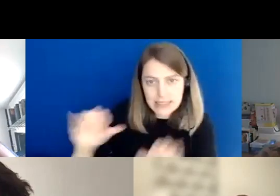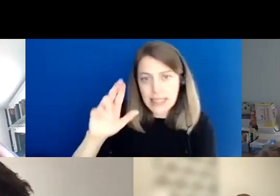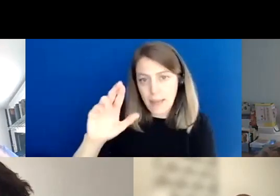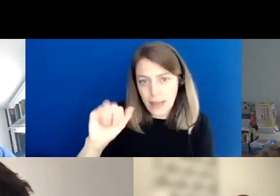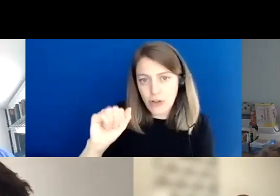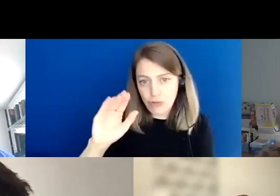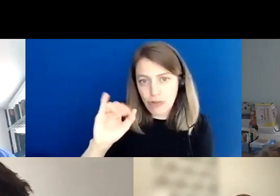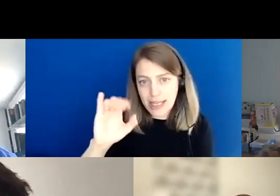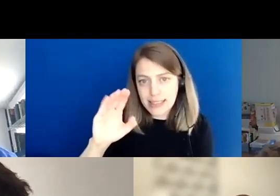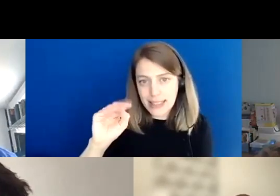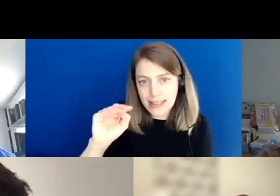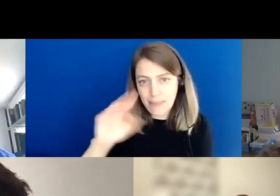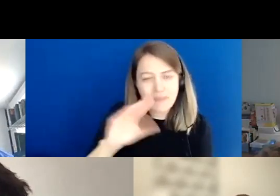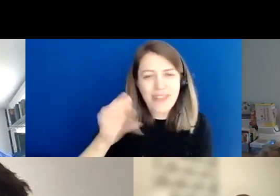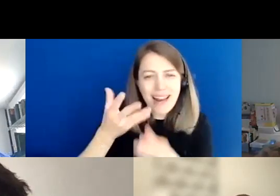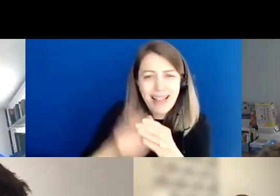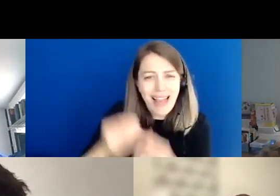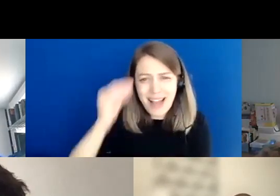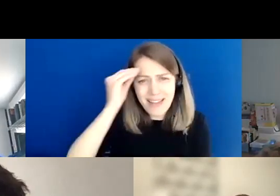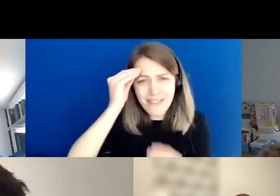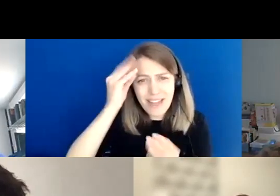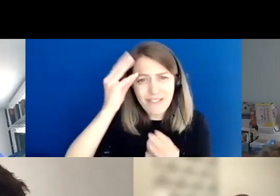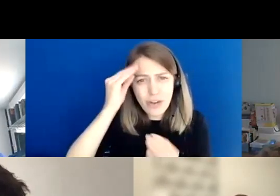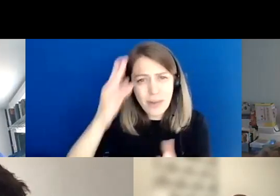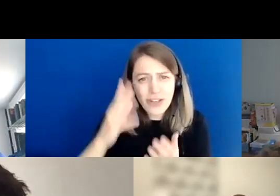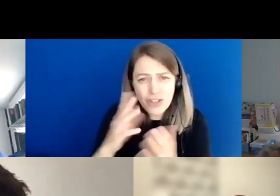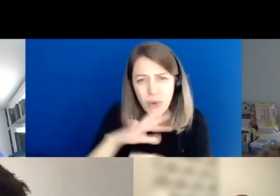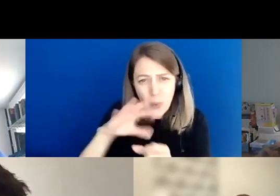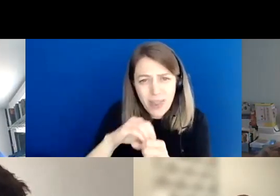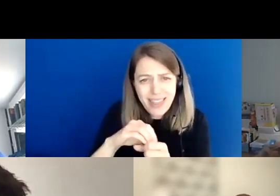of information among some parents who don't have a lot of